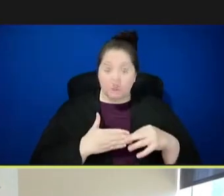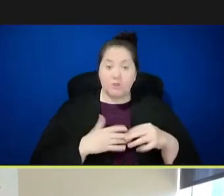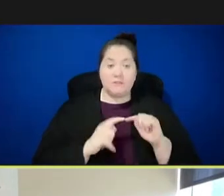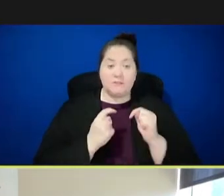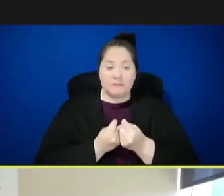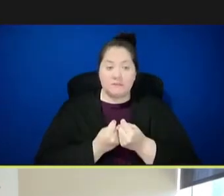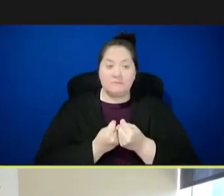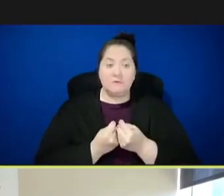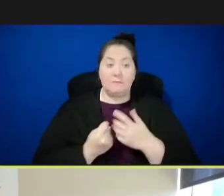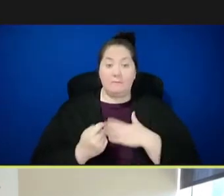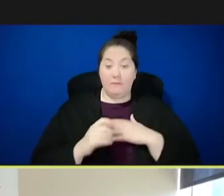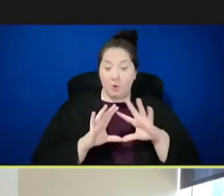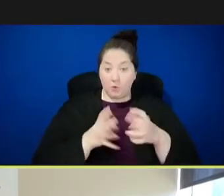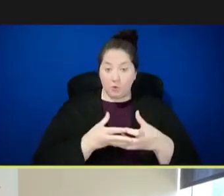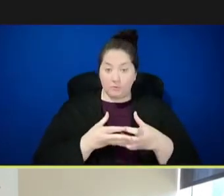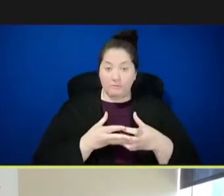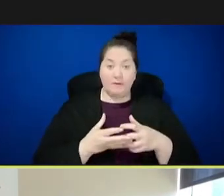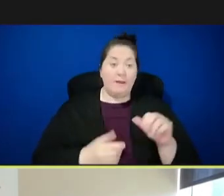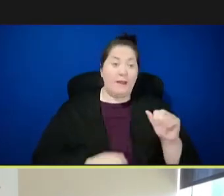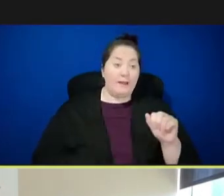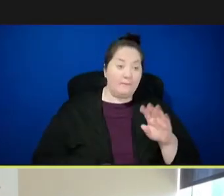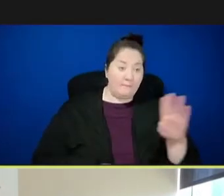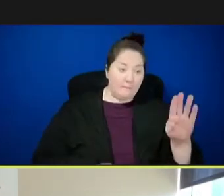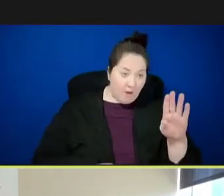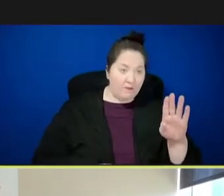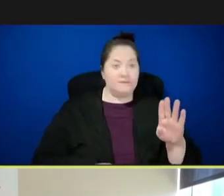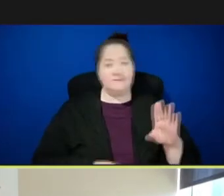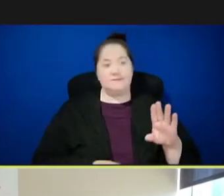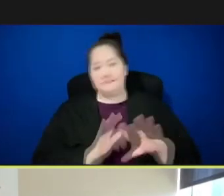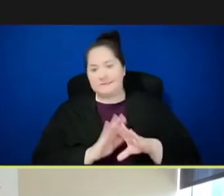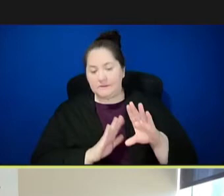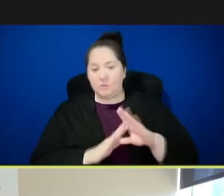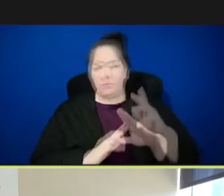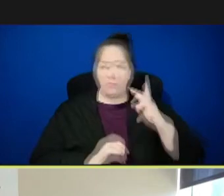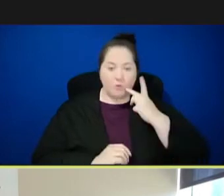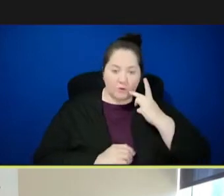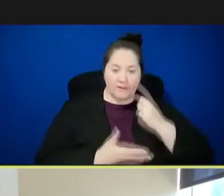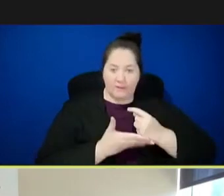my group, Antibody Discovering Accelerated Protein Therapeutics, for all of their help. Everything